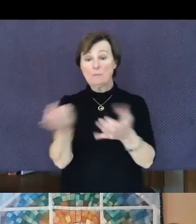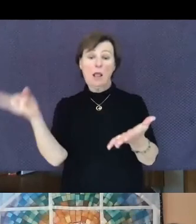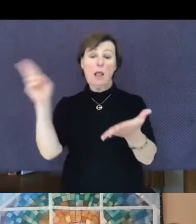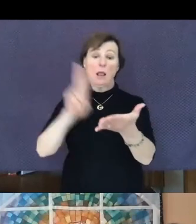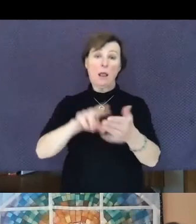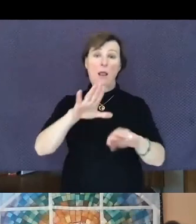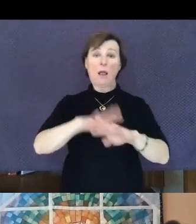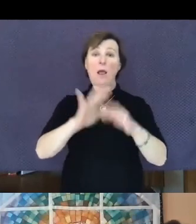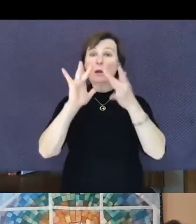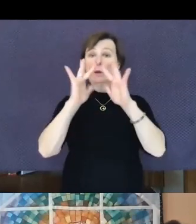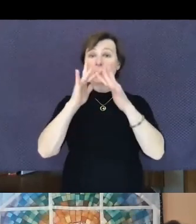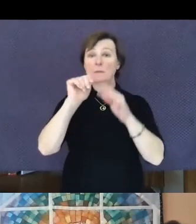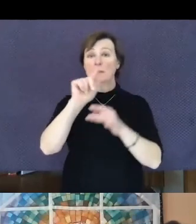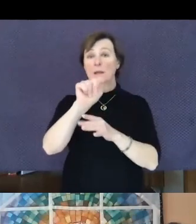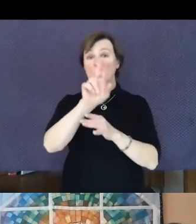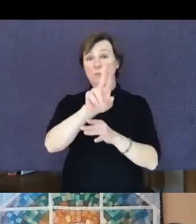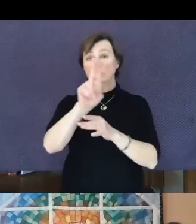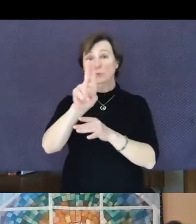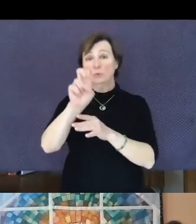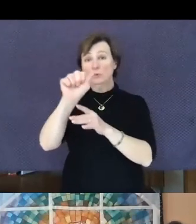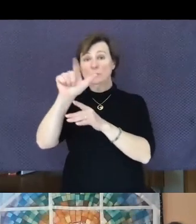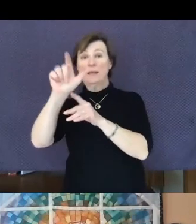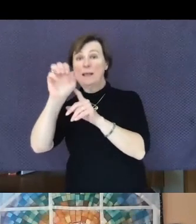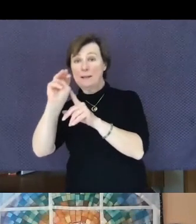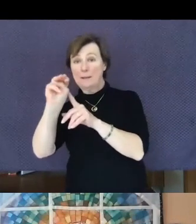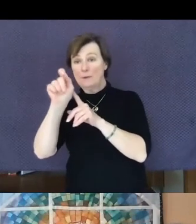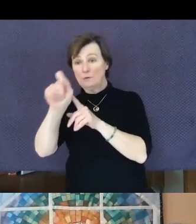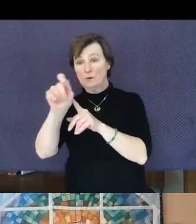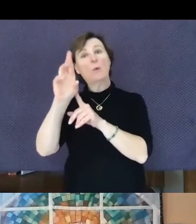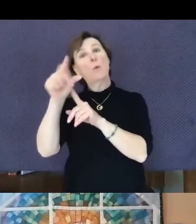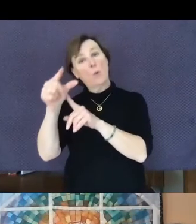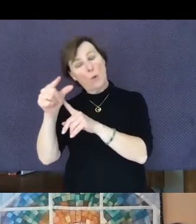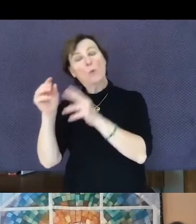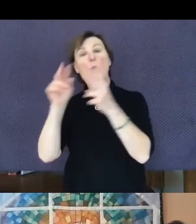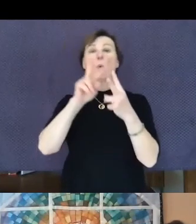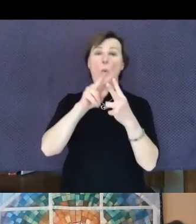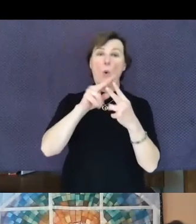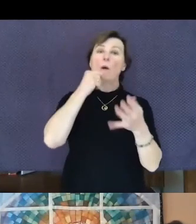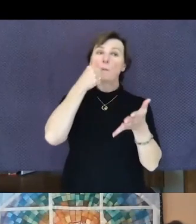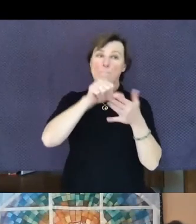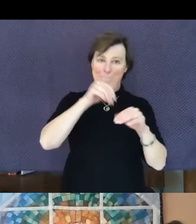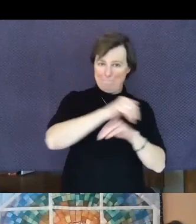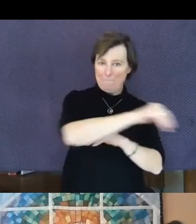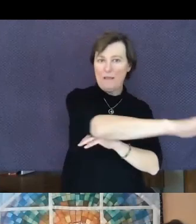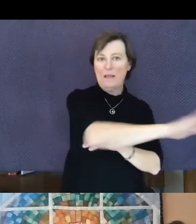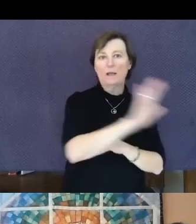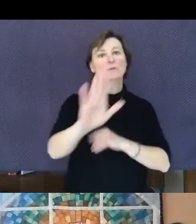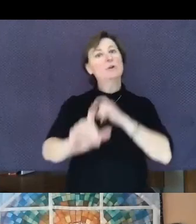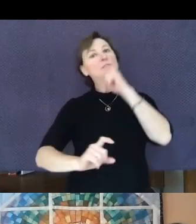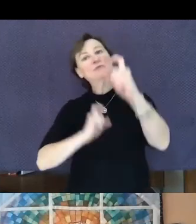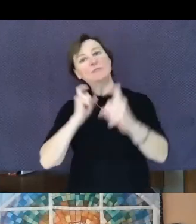at uusalem.org, or by mail. Your generosity, your support,